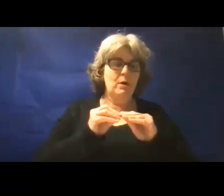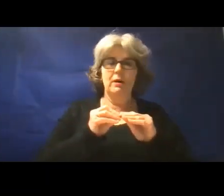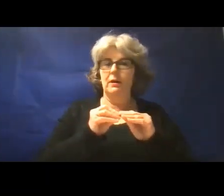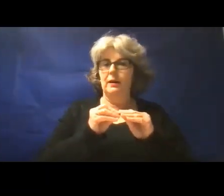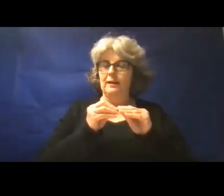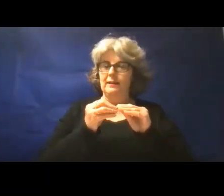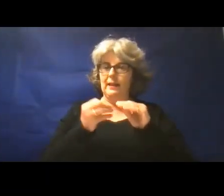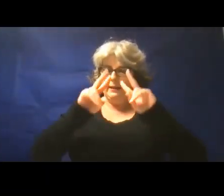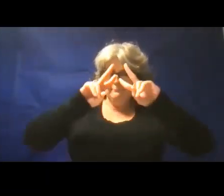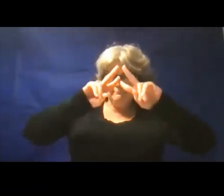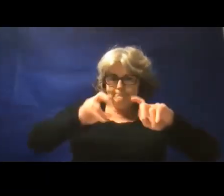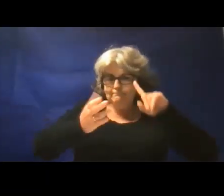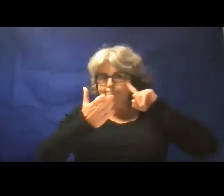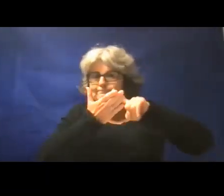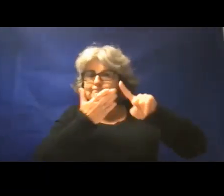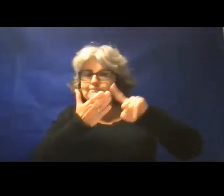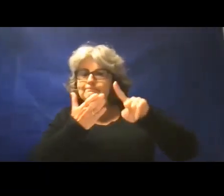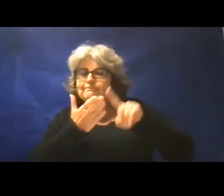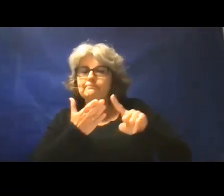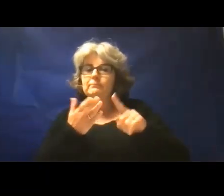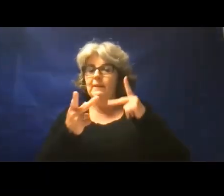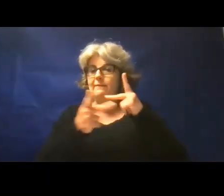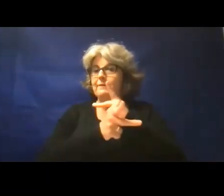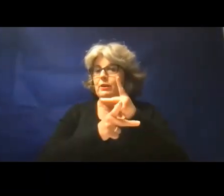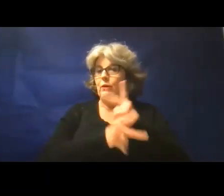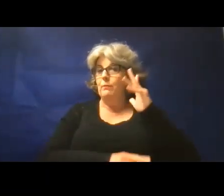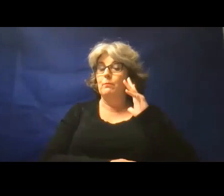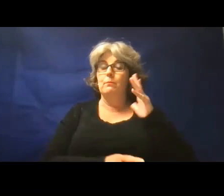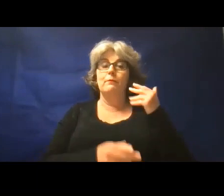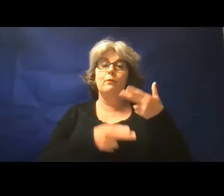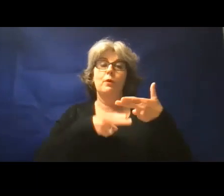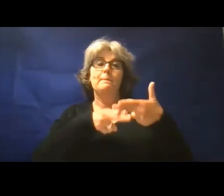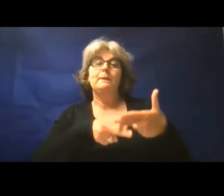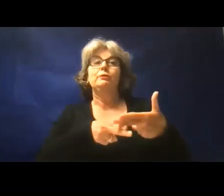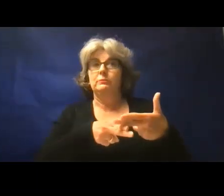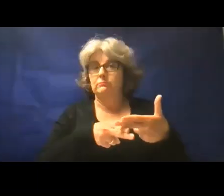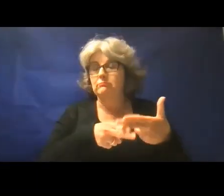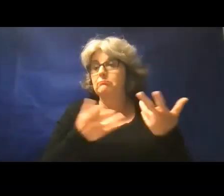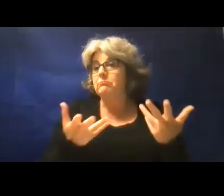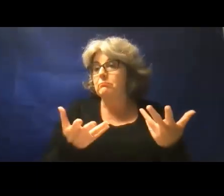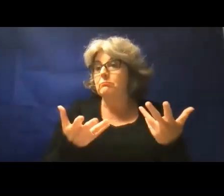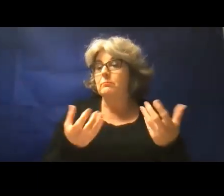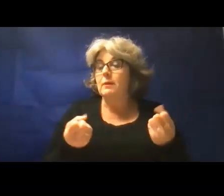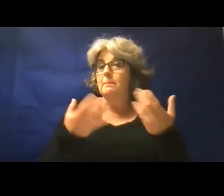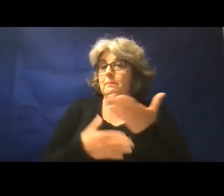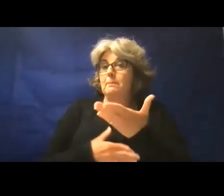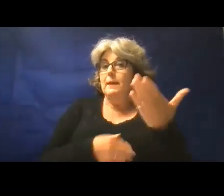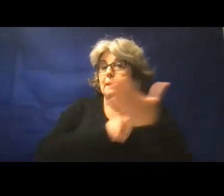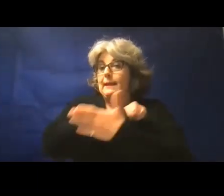into the travel advisory it was mentioned earlier that you know if many or most countries are four